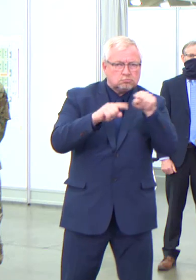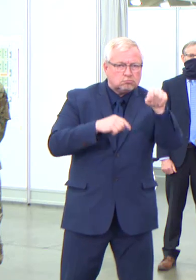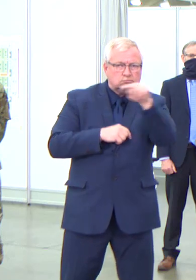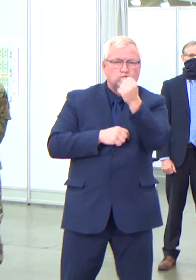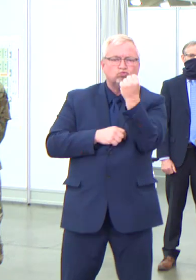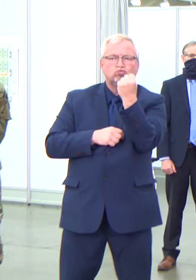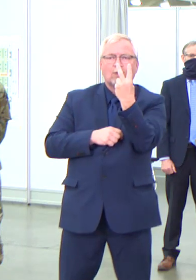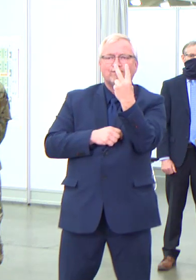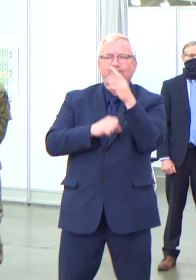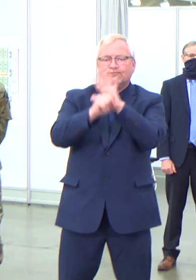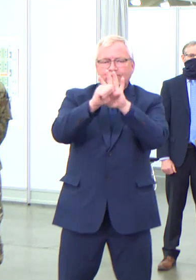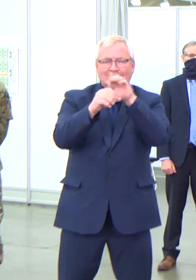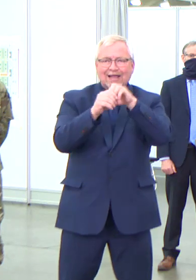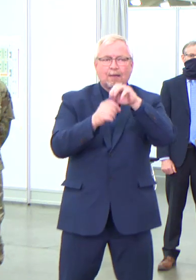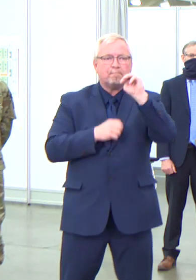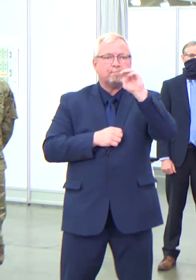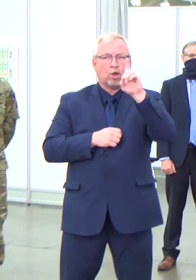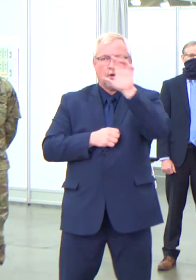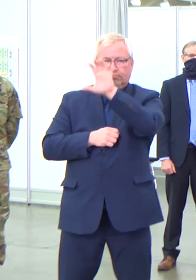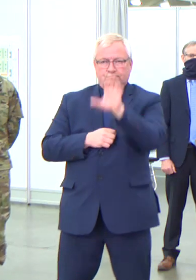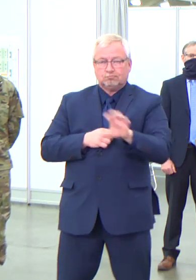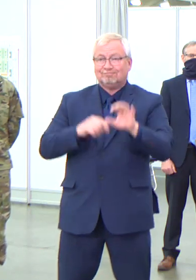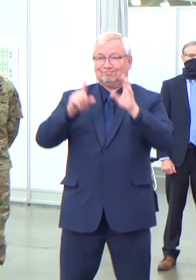general and 12 Maryland jurisdictions in particular, including Baltimore City,